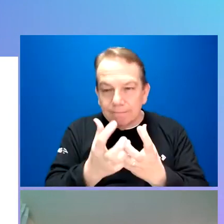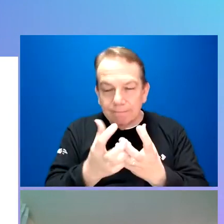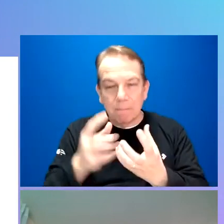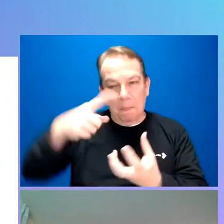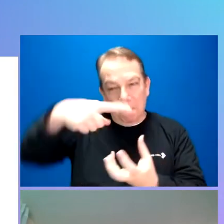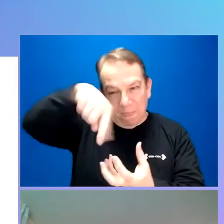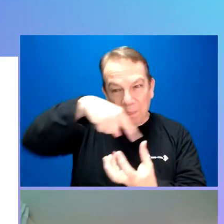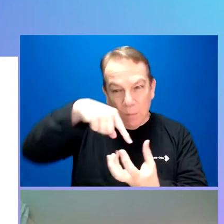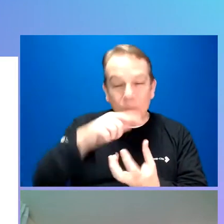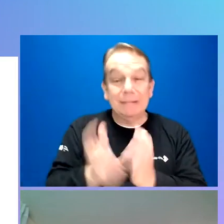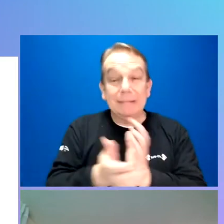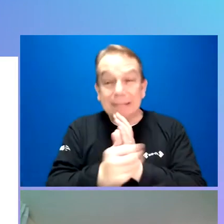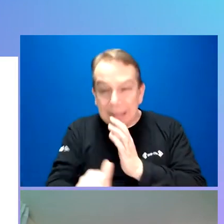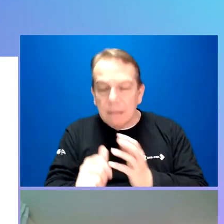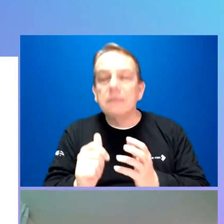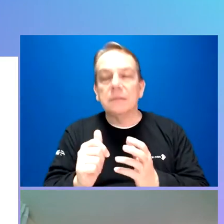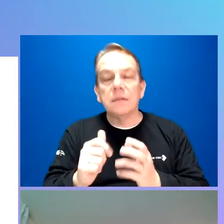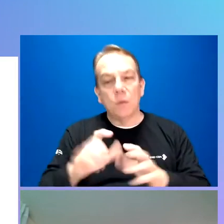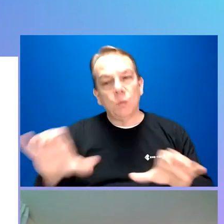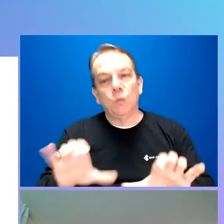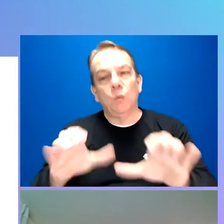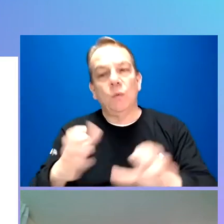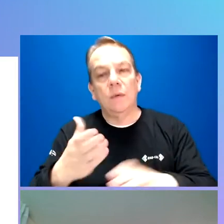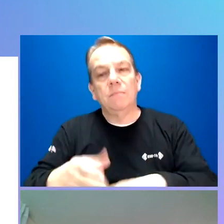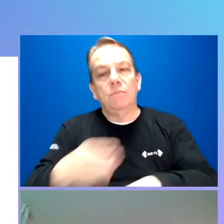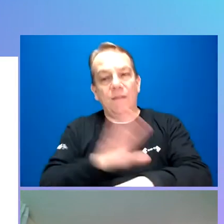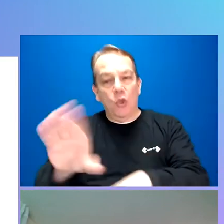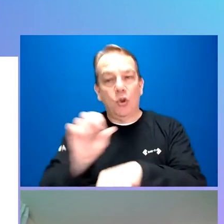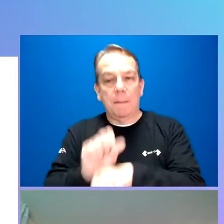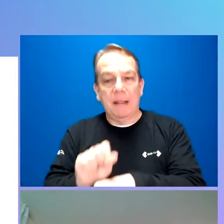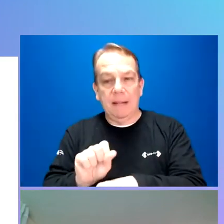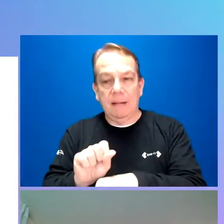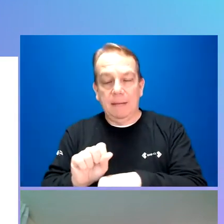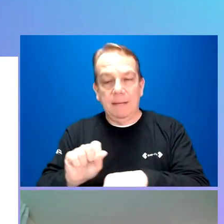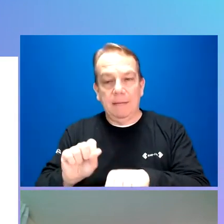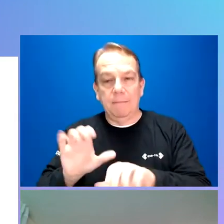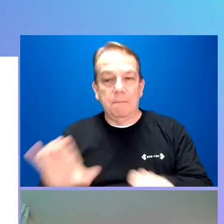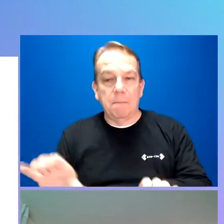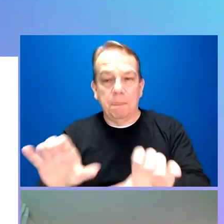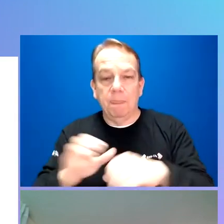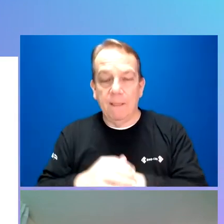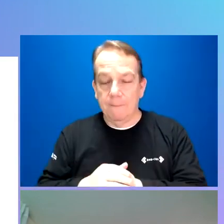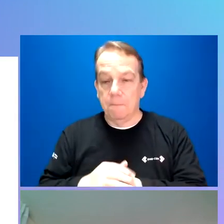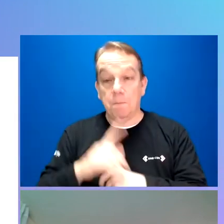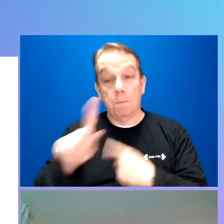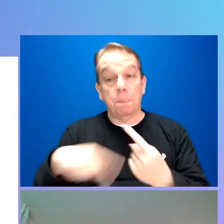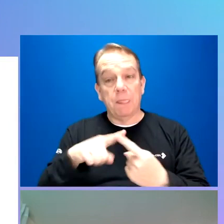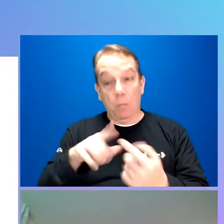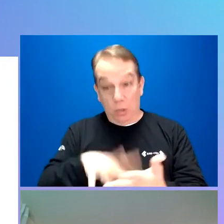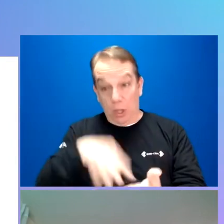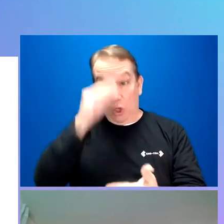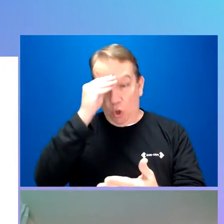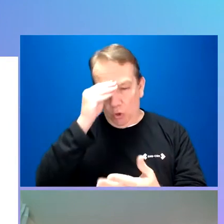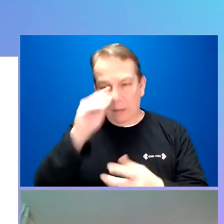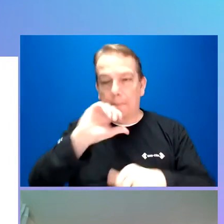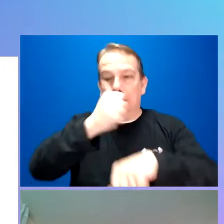ability and then also, uh, when they learn based on the